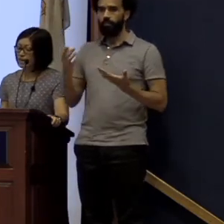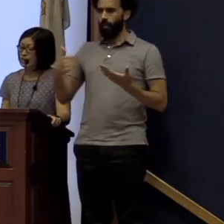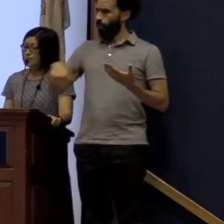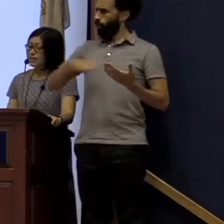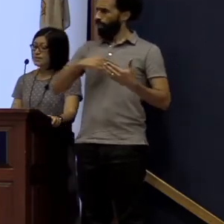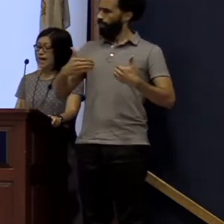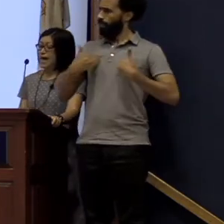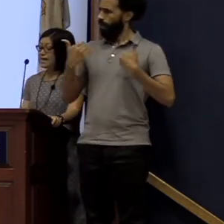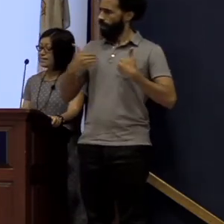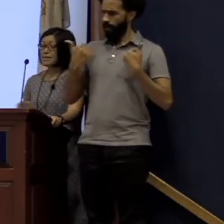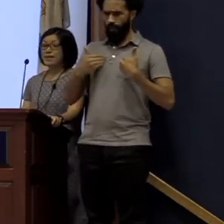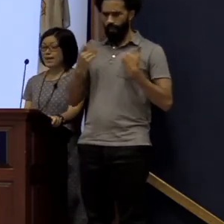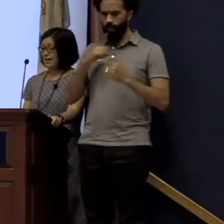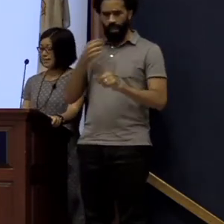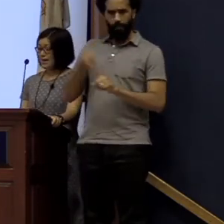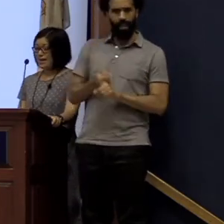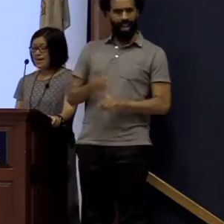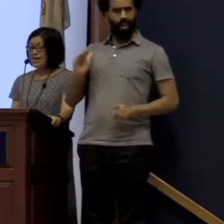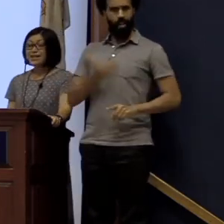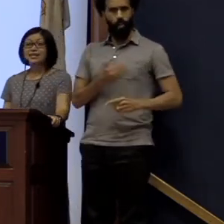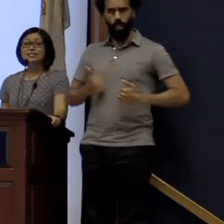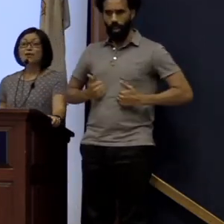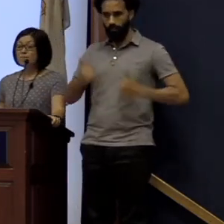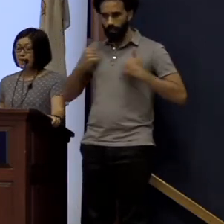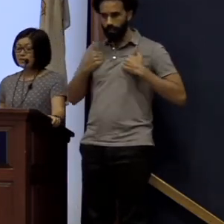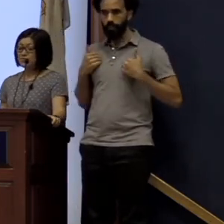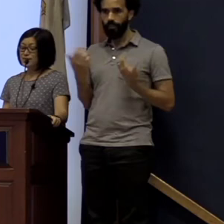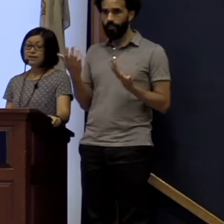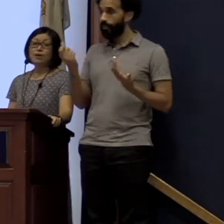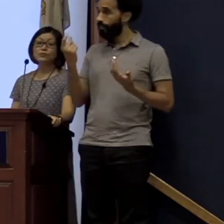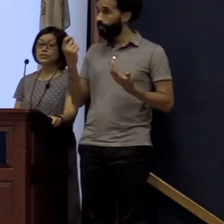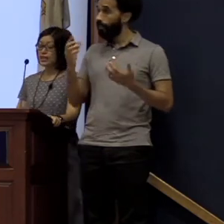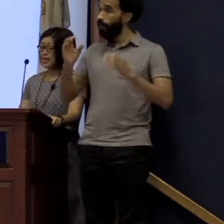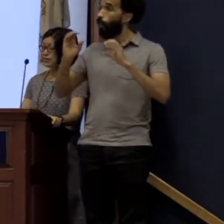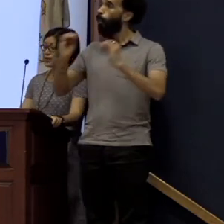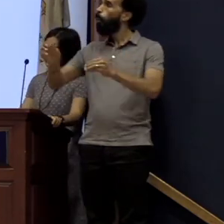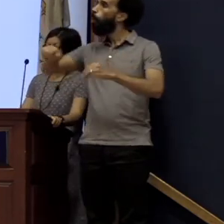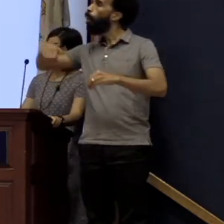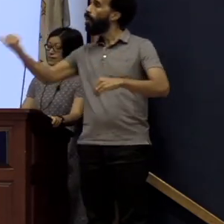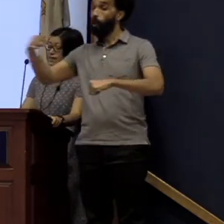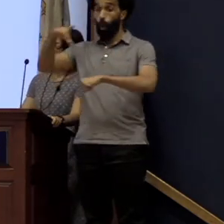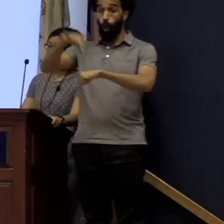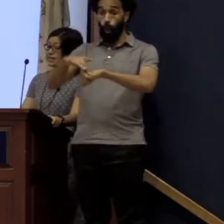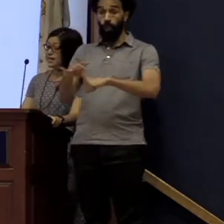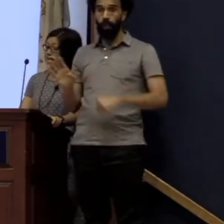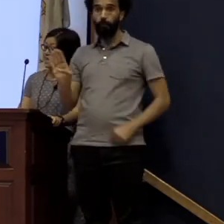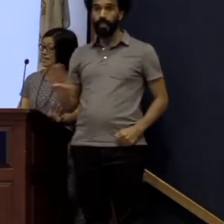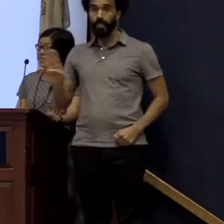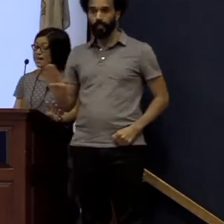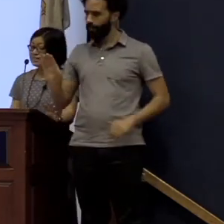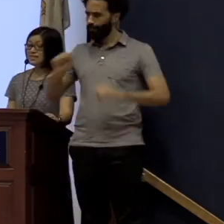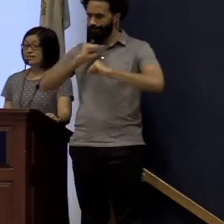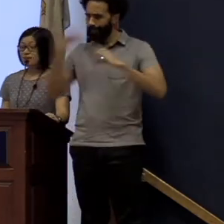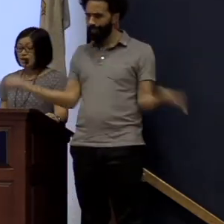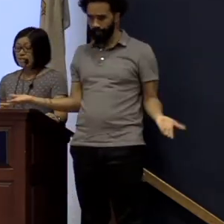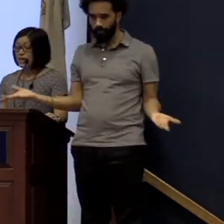Because as their placards say there is no planet b on which they can grow up and live their lives in the last year major